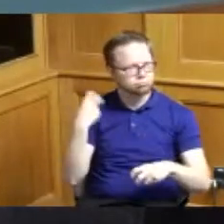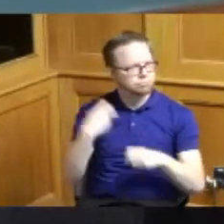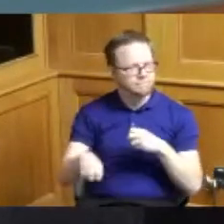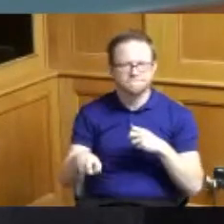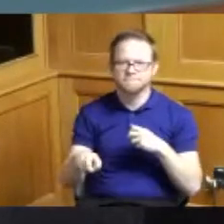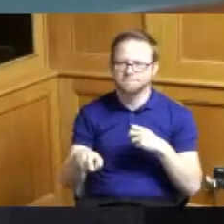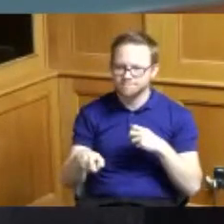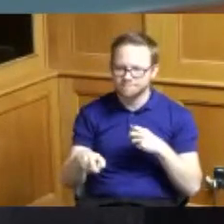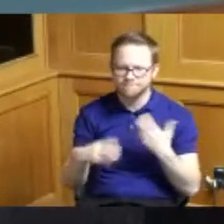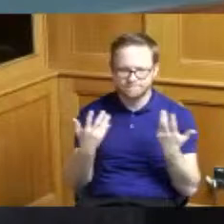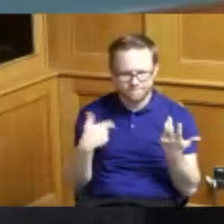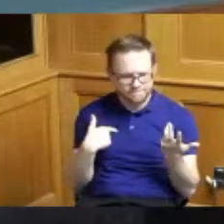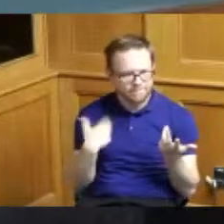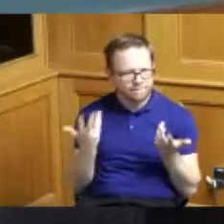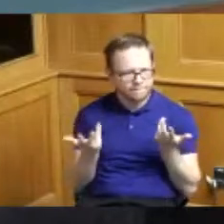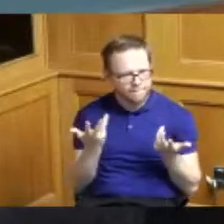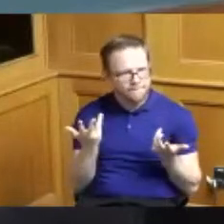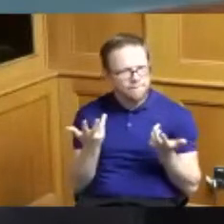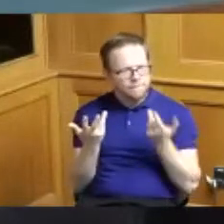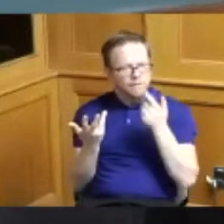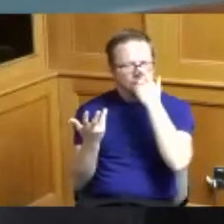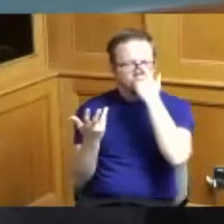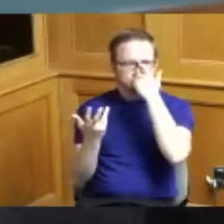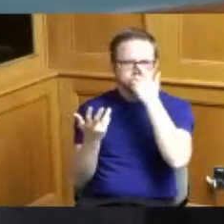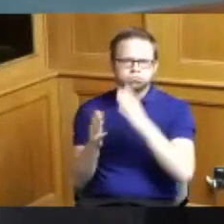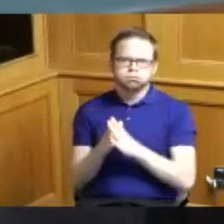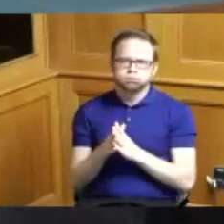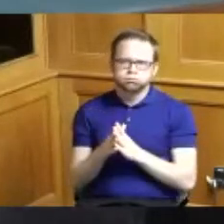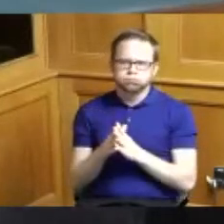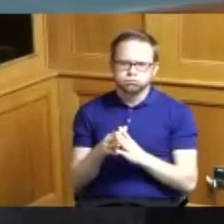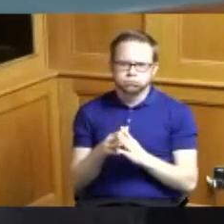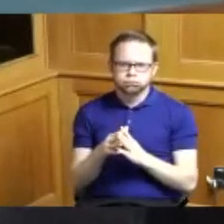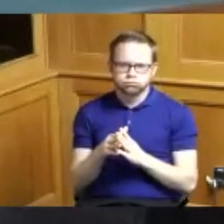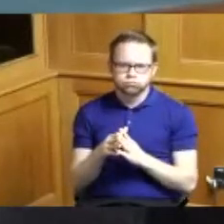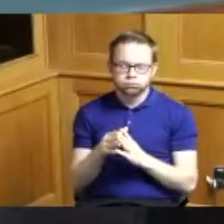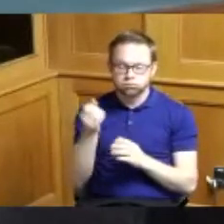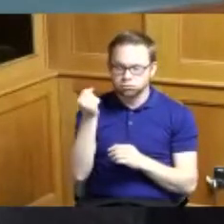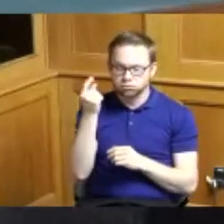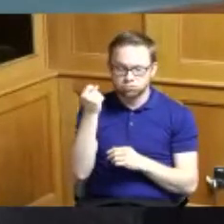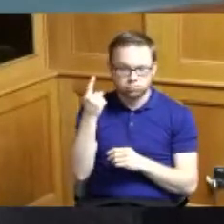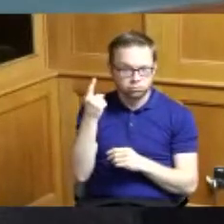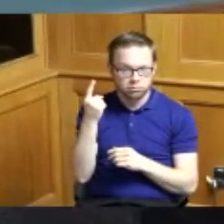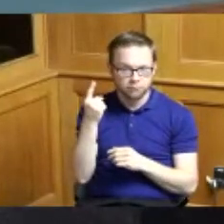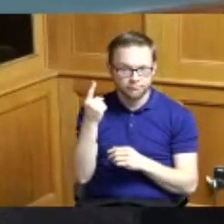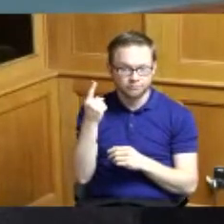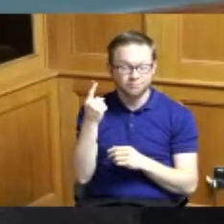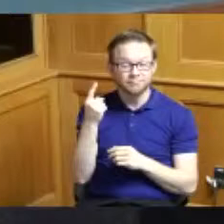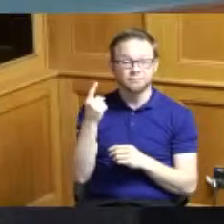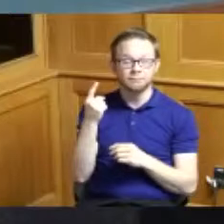for me because when I was I was not here when the commission I don't know if this